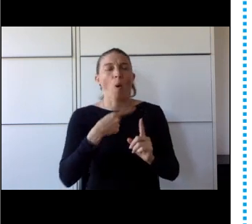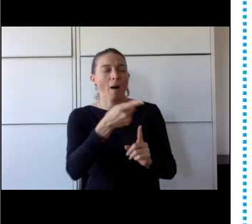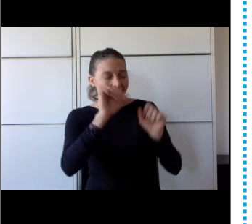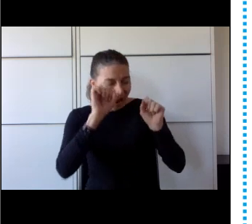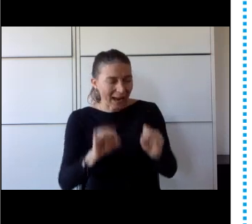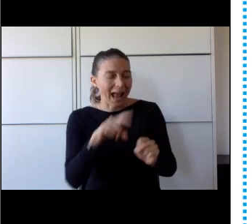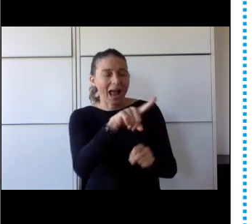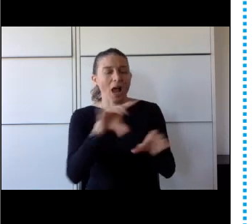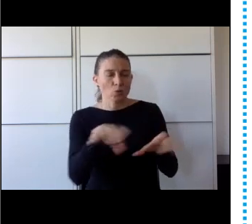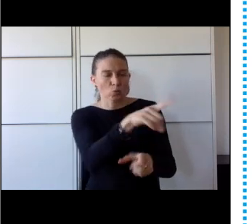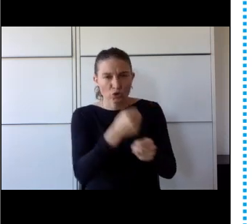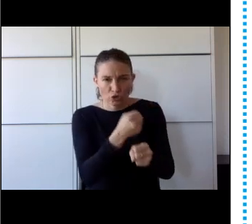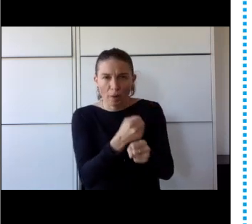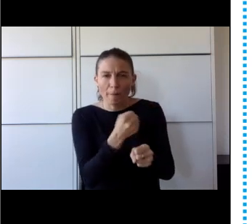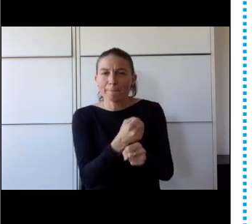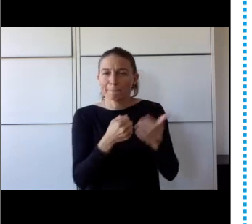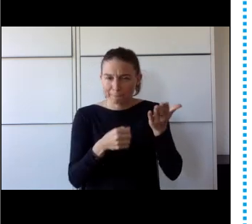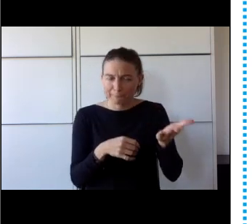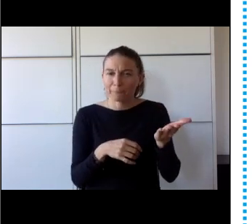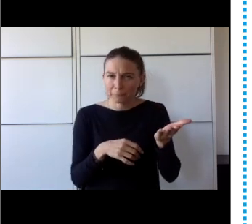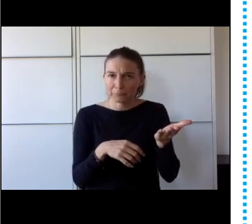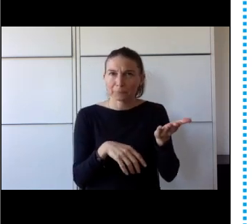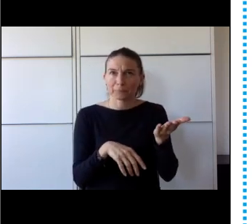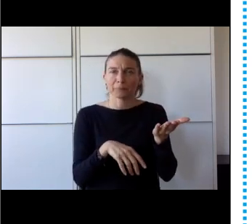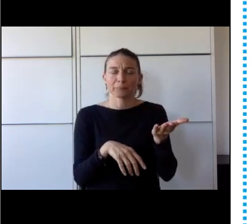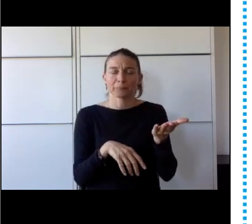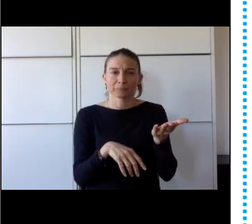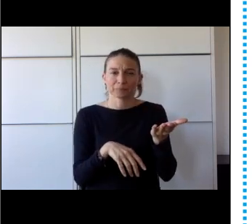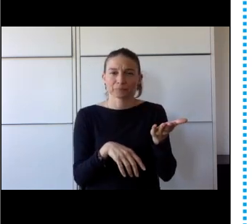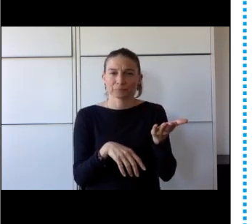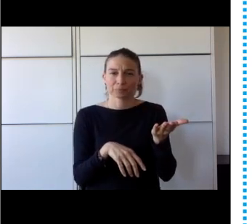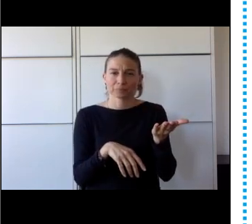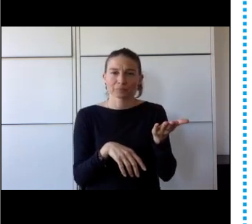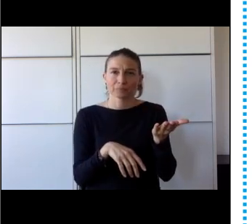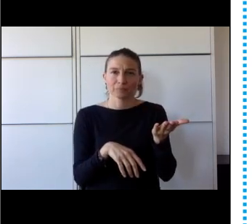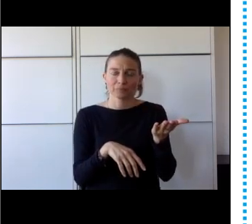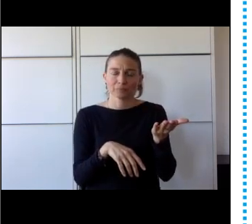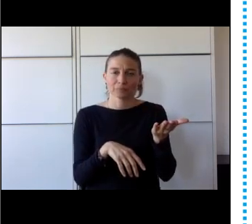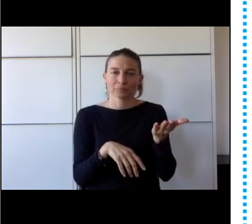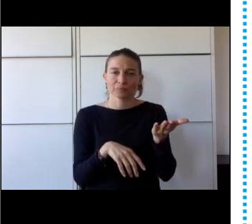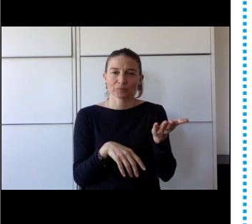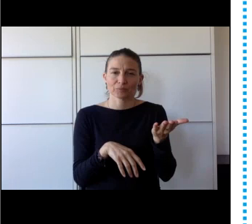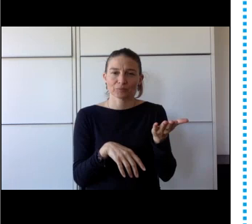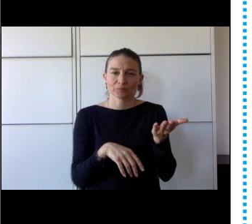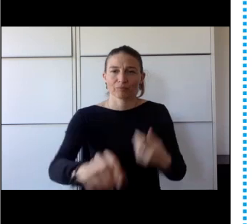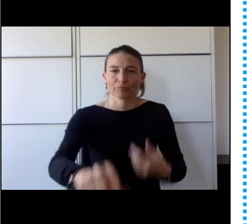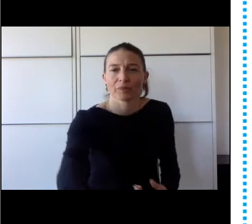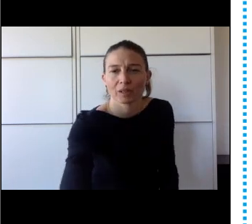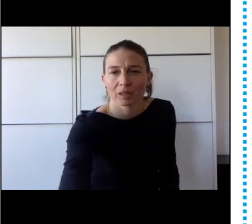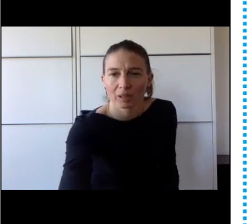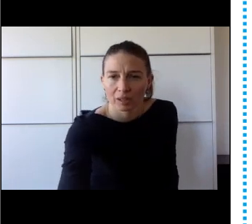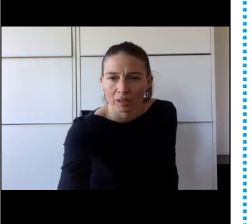And there are also kind of referred to or needed to comply with legislation.